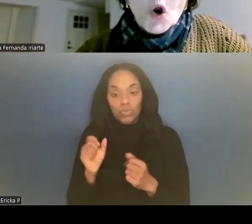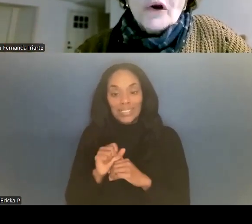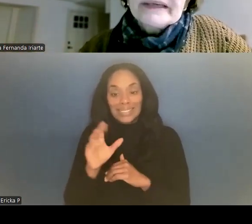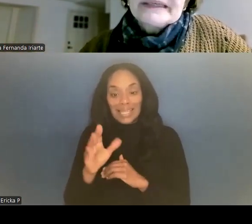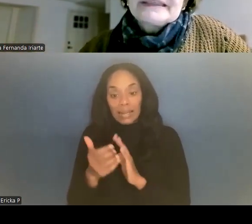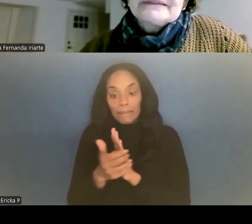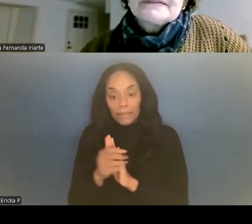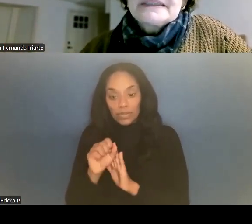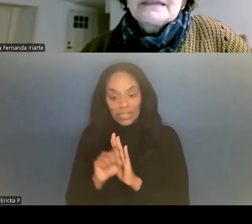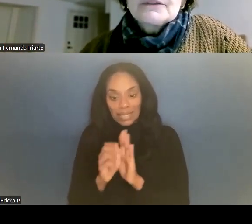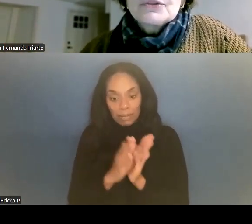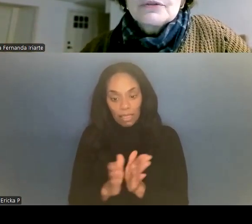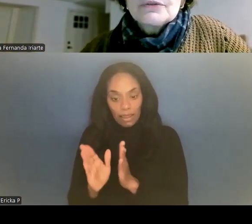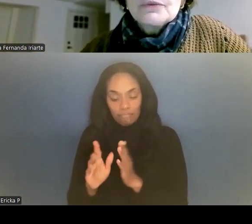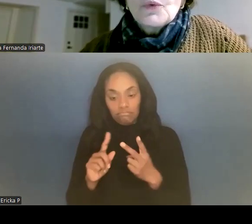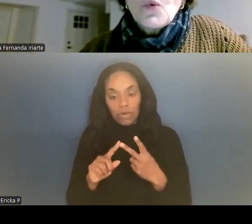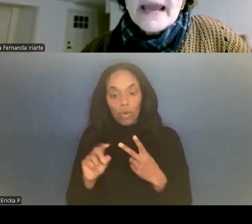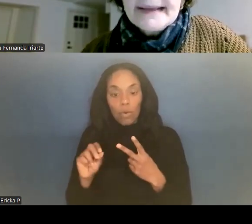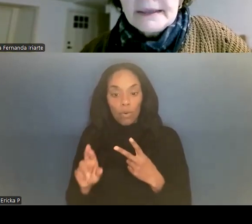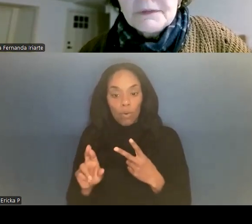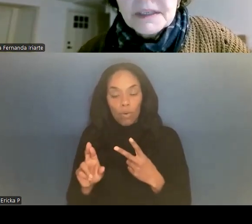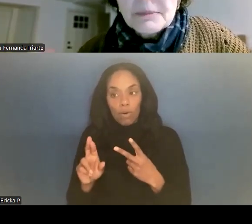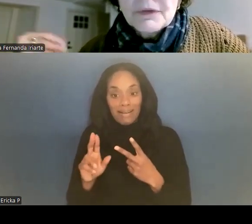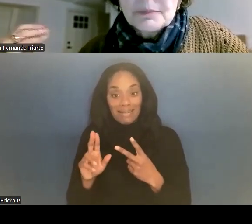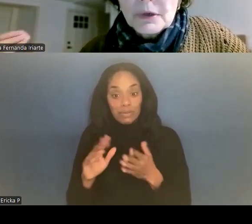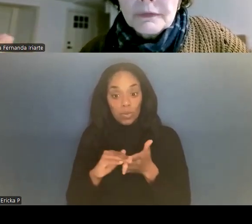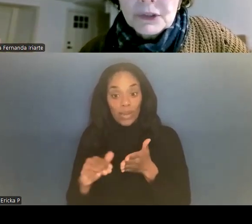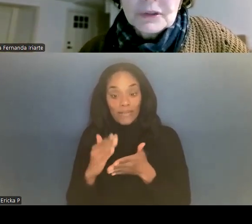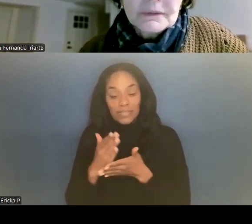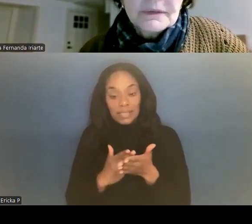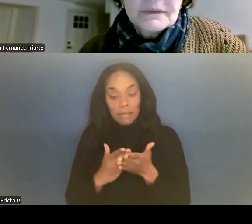or it can seek to waive some of the provisions,